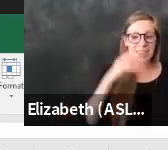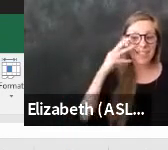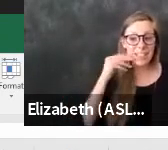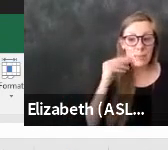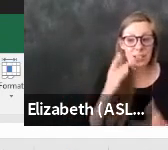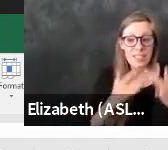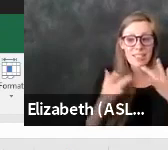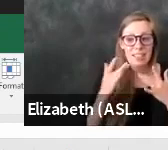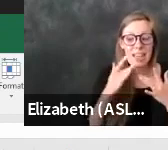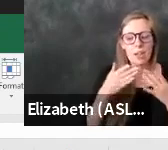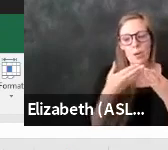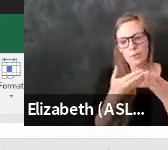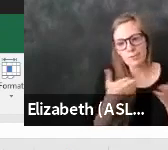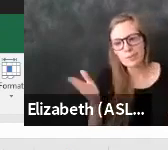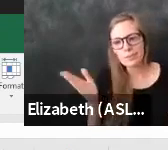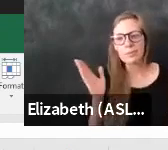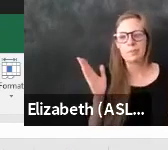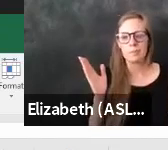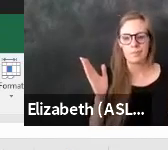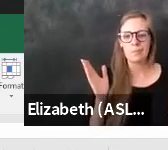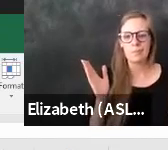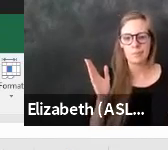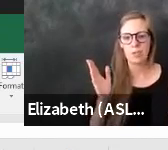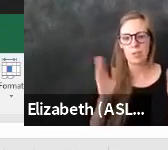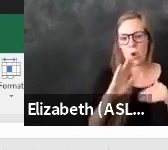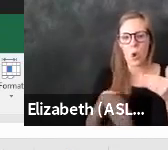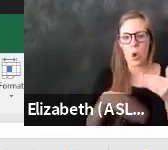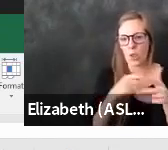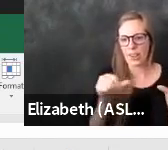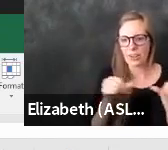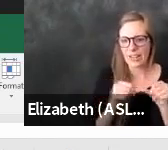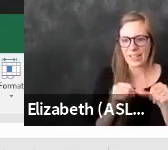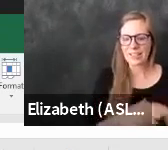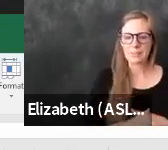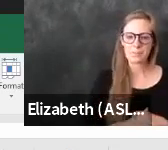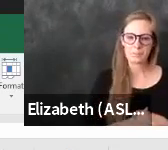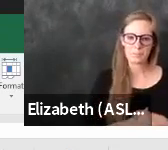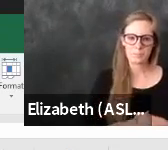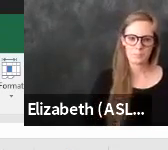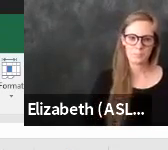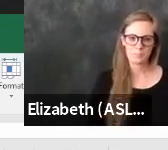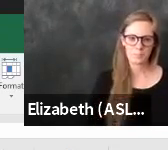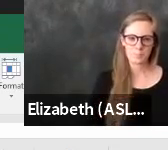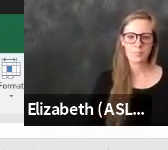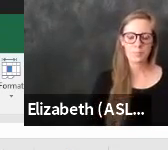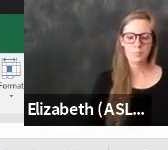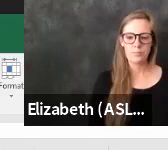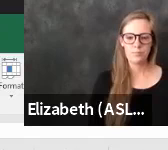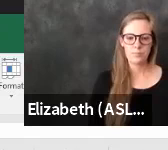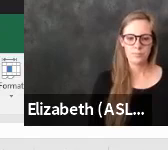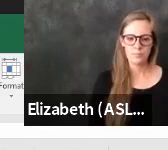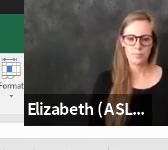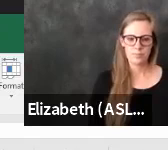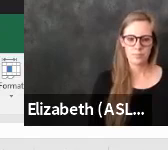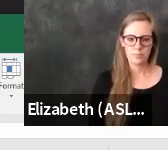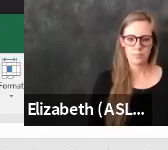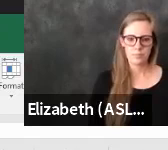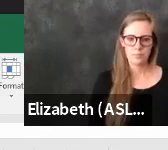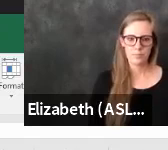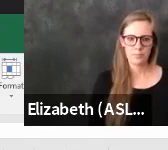It is across the county or across all counties. I'm going to share another slide. And we had we've been talking to